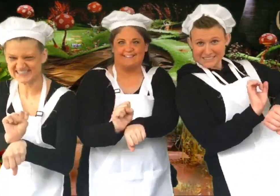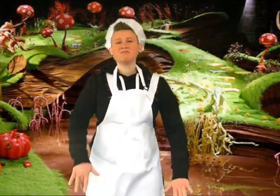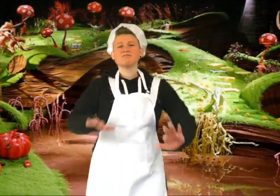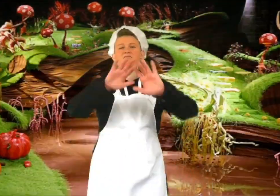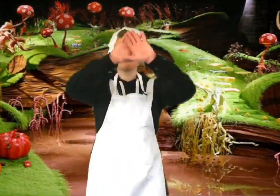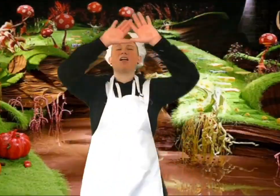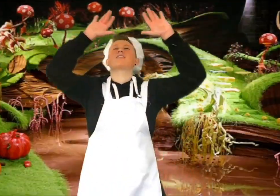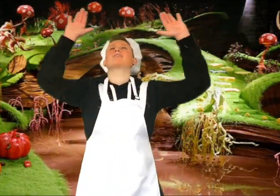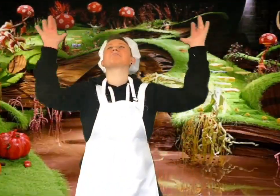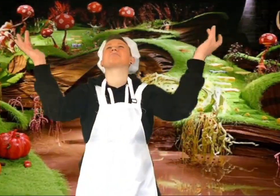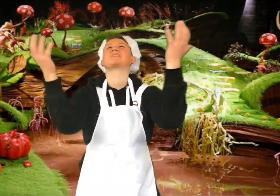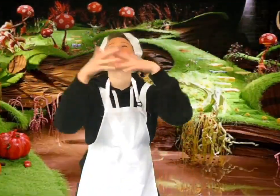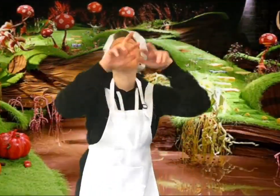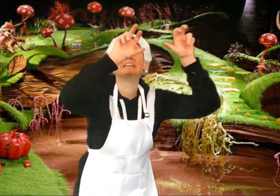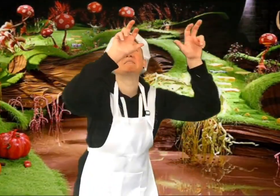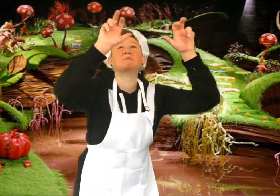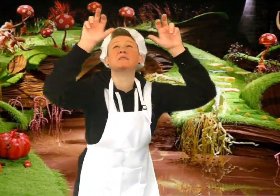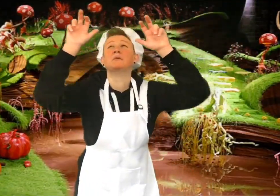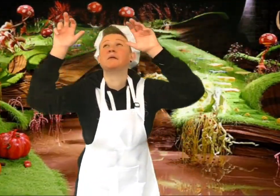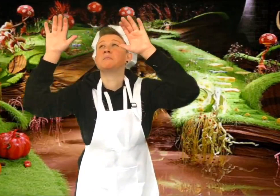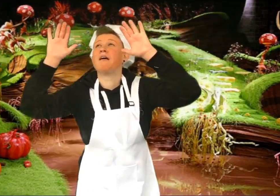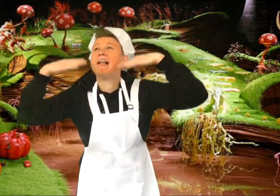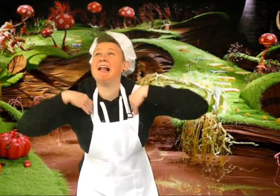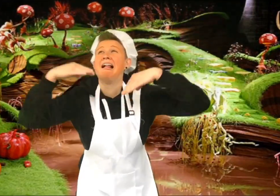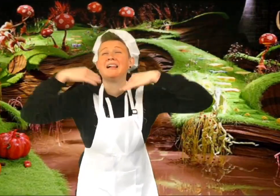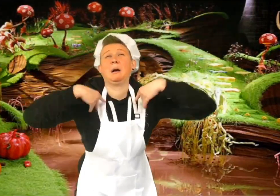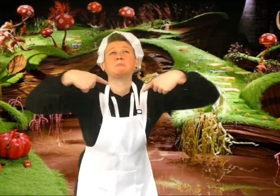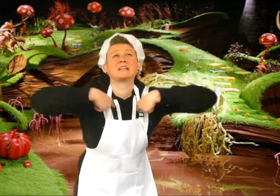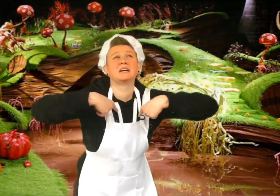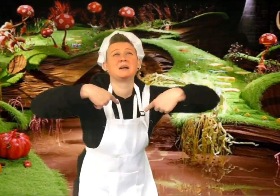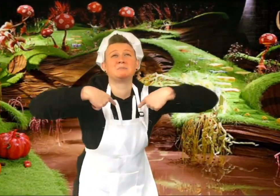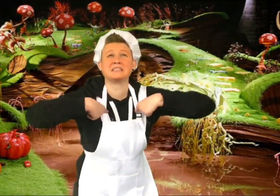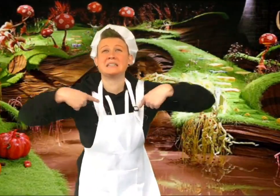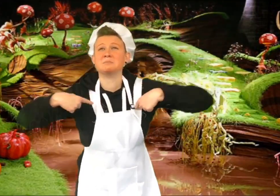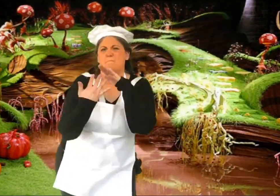That all the greed and all the gall